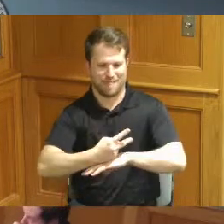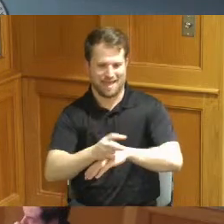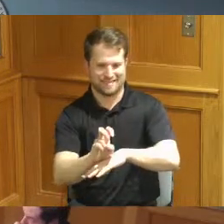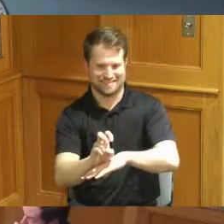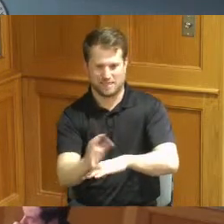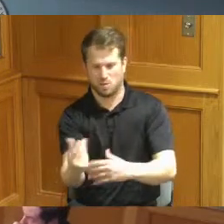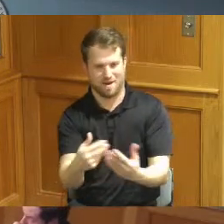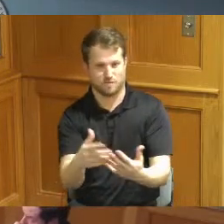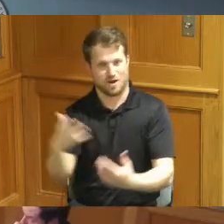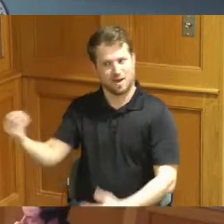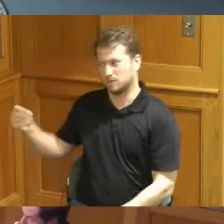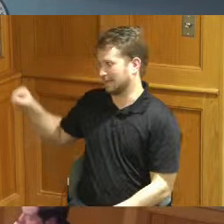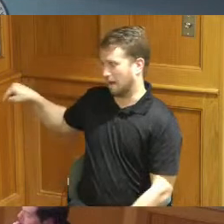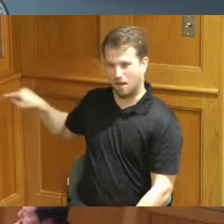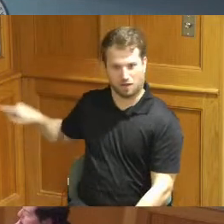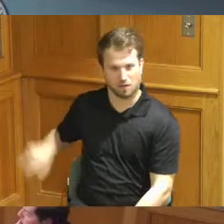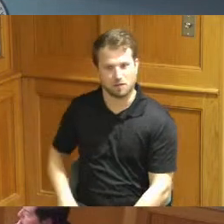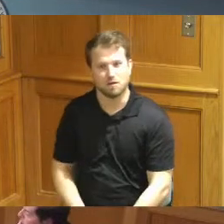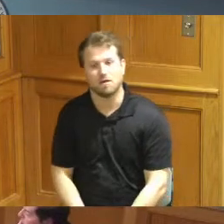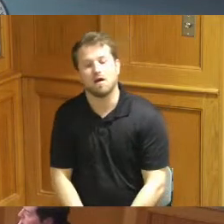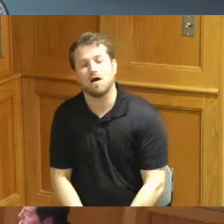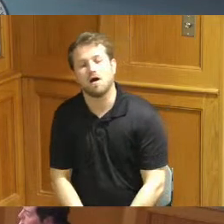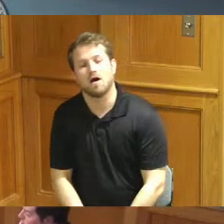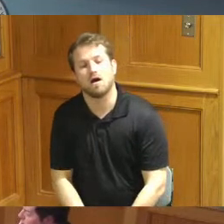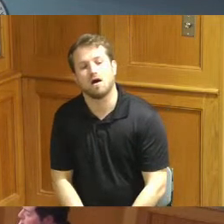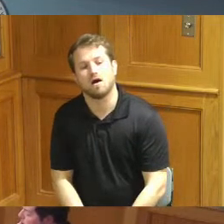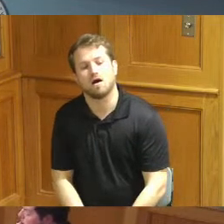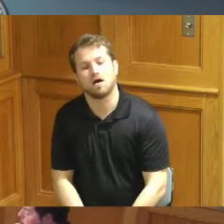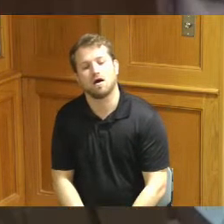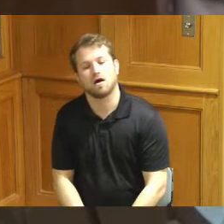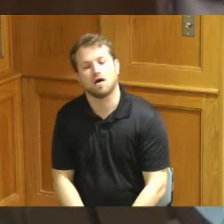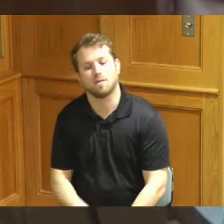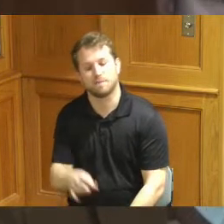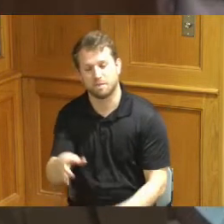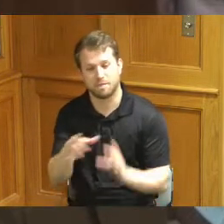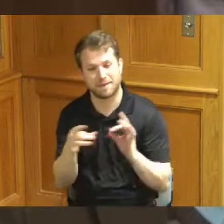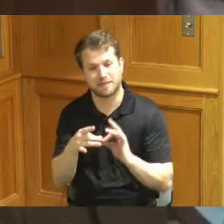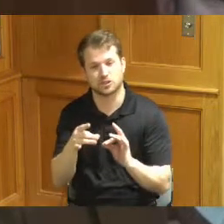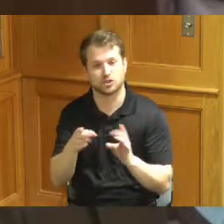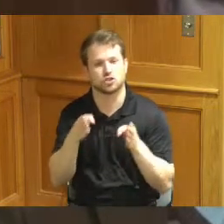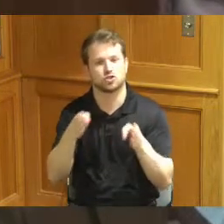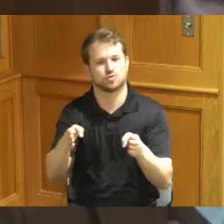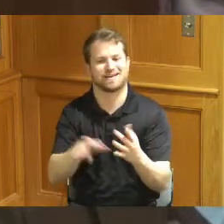building so I you you mentioned that there are Street Outreach people in the community funded